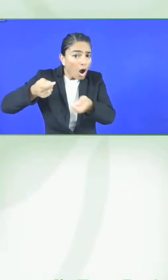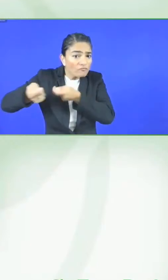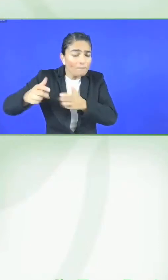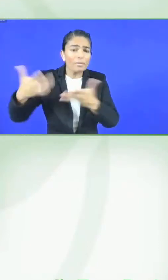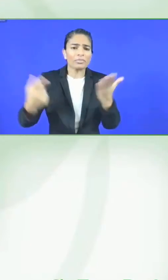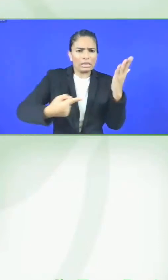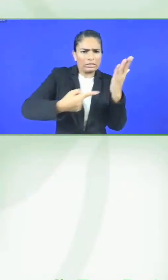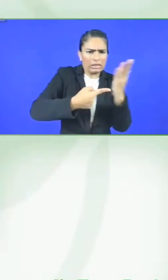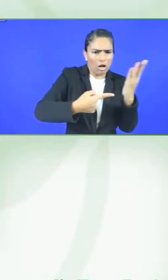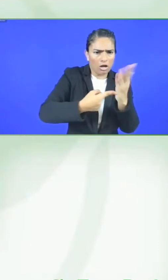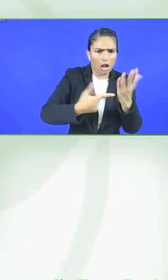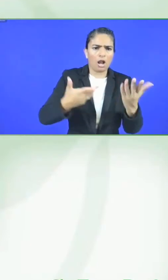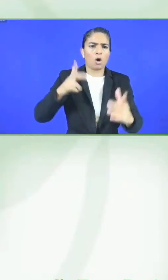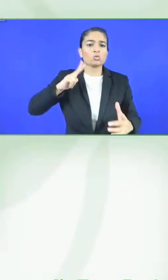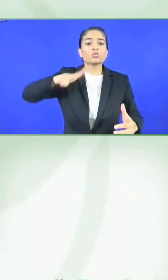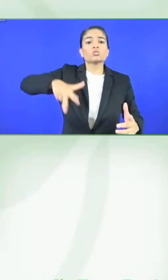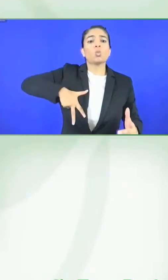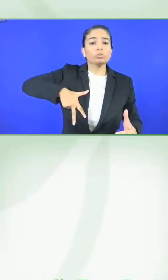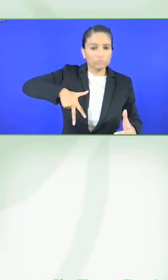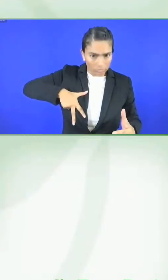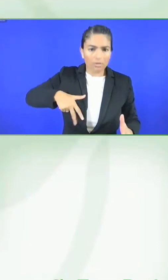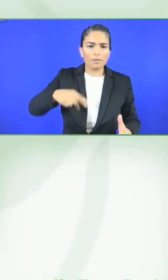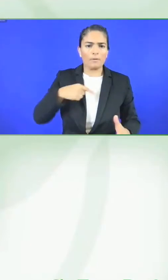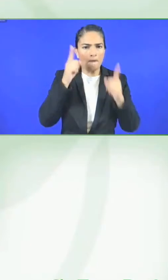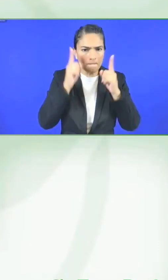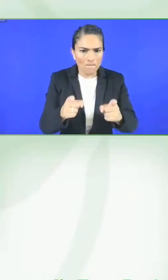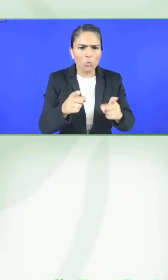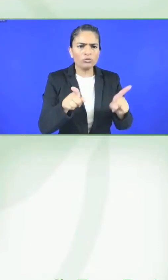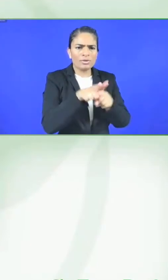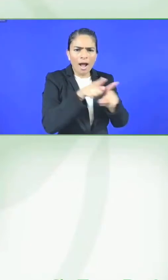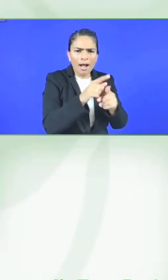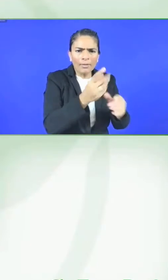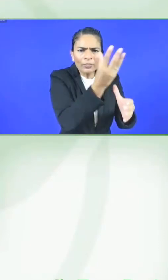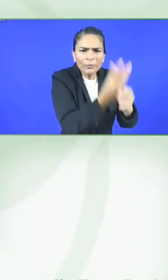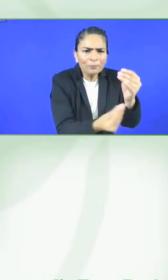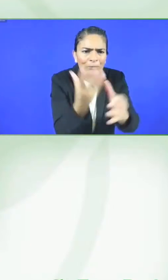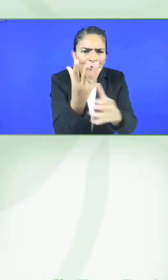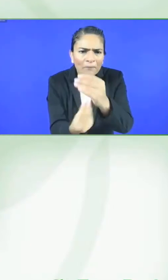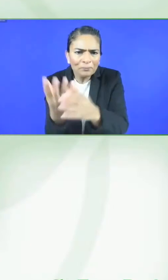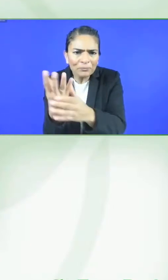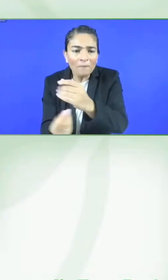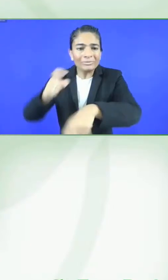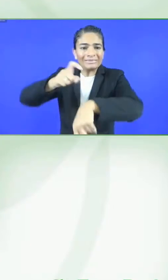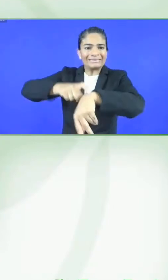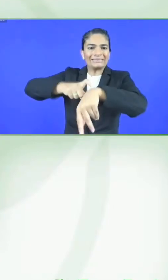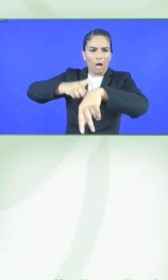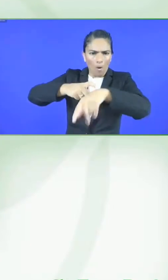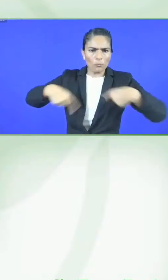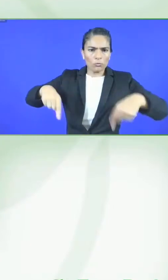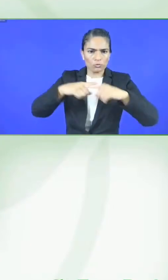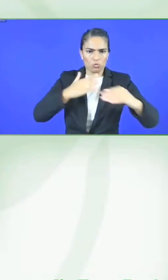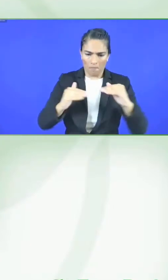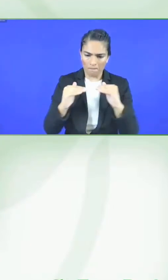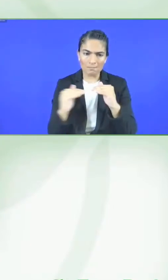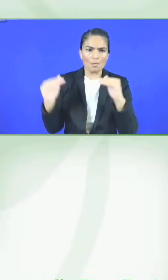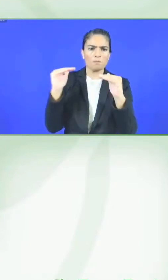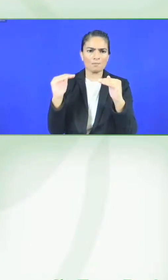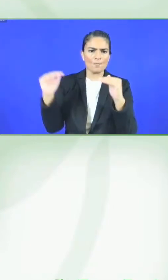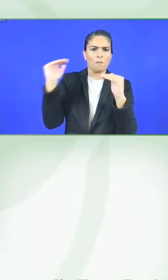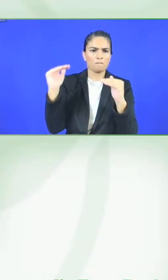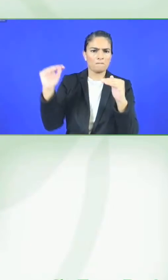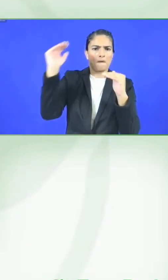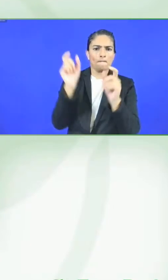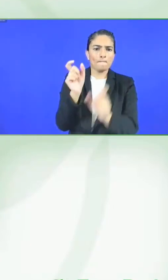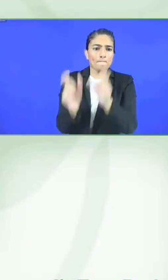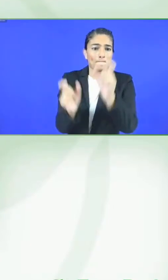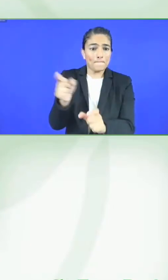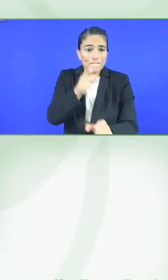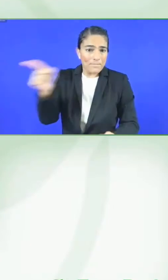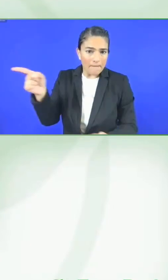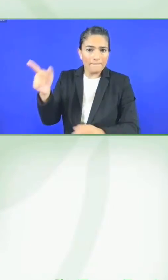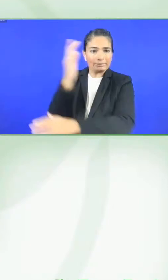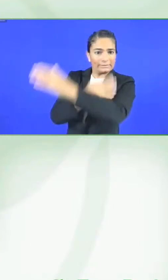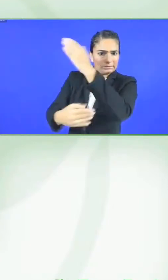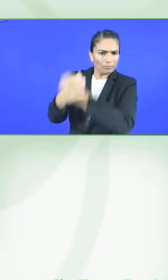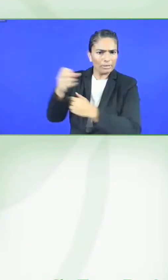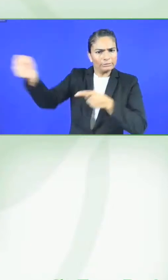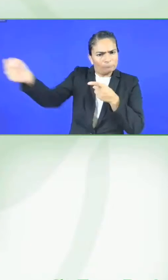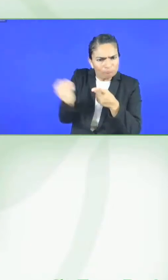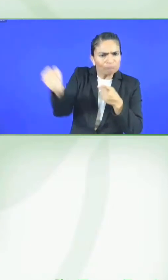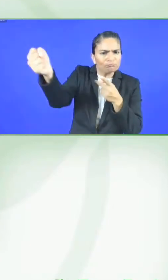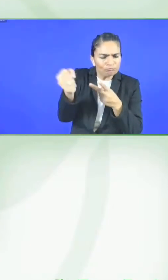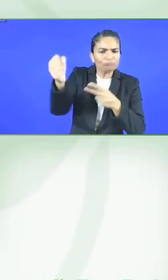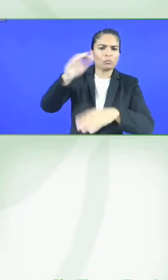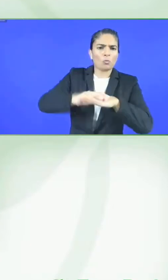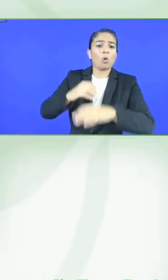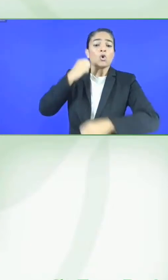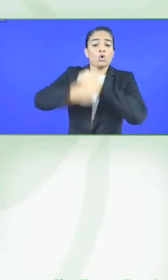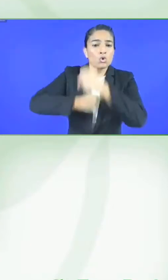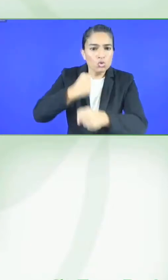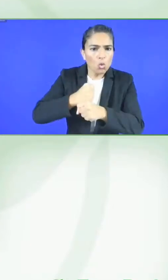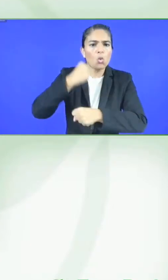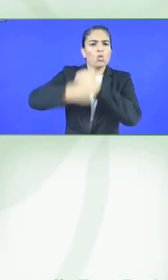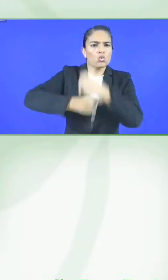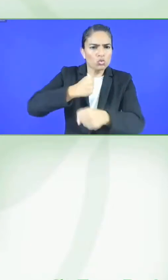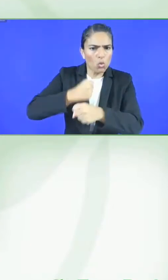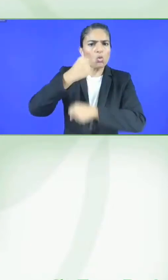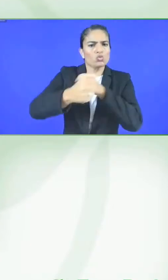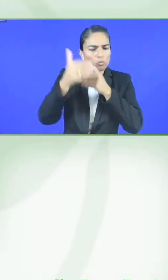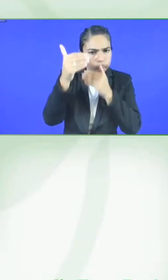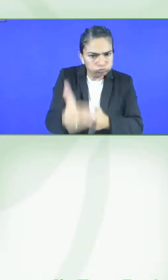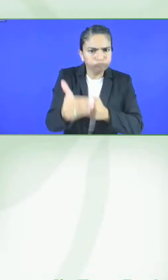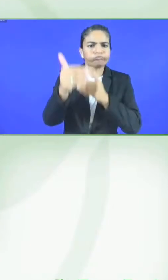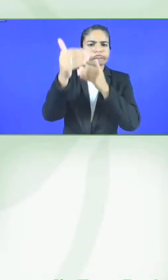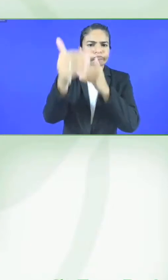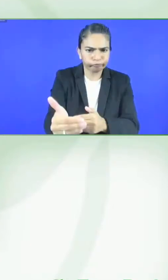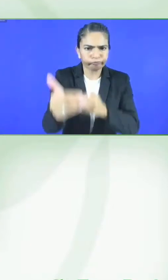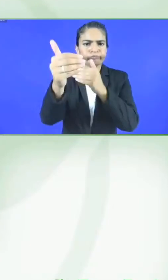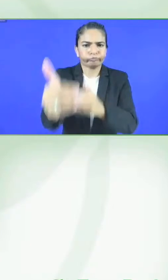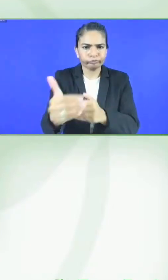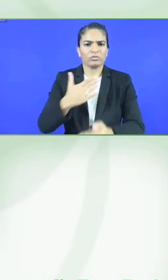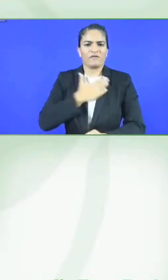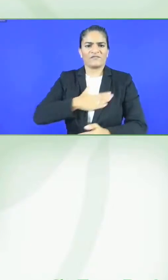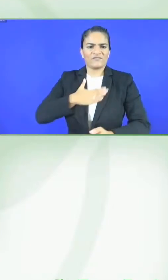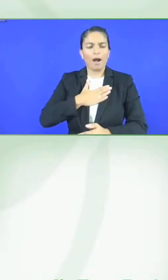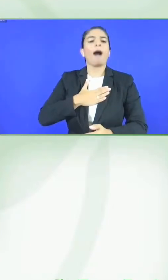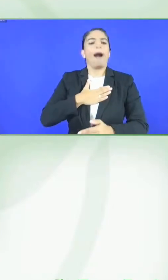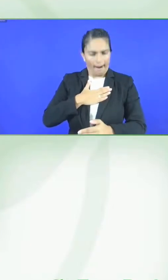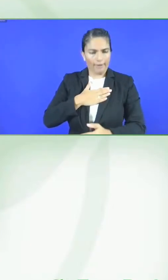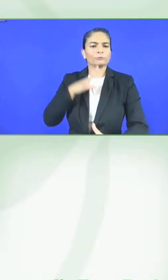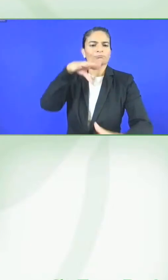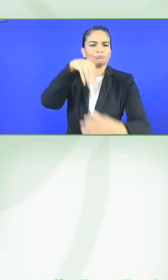We are doing a lot of other things in Estonia, we working out a chat bot so